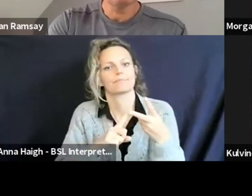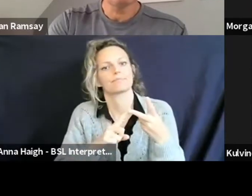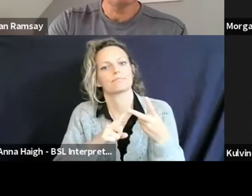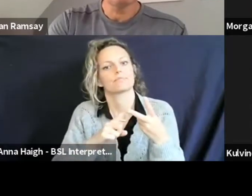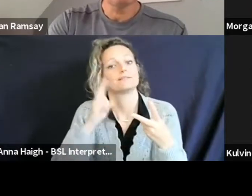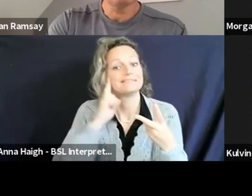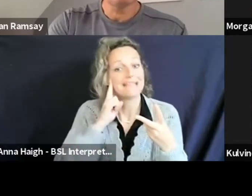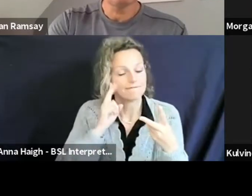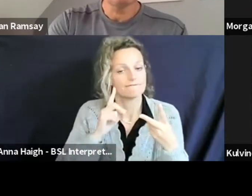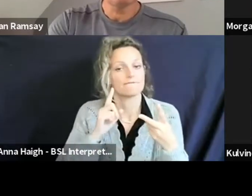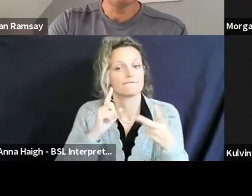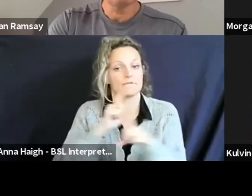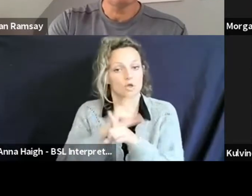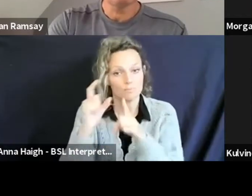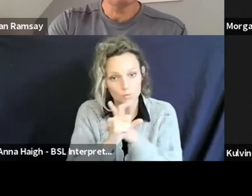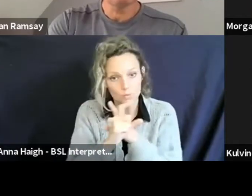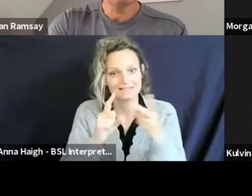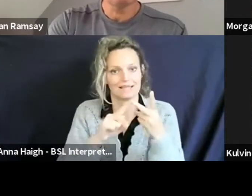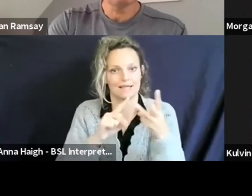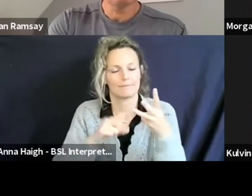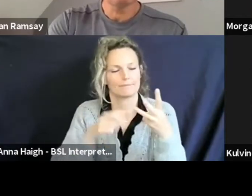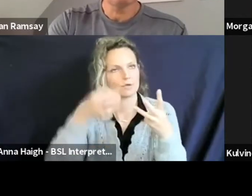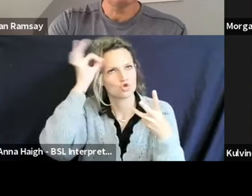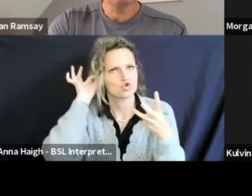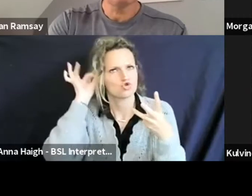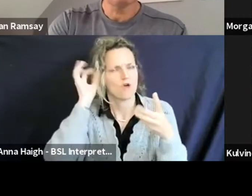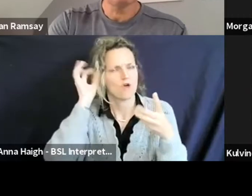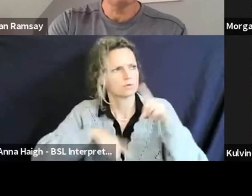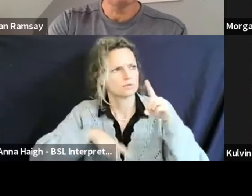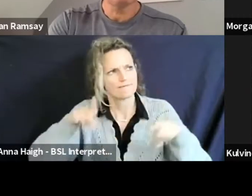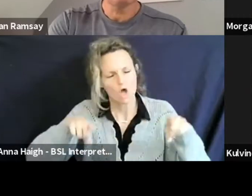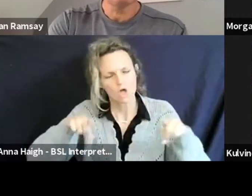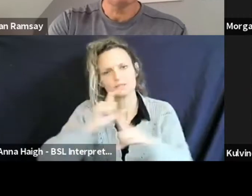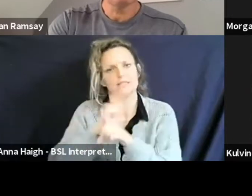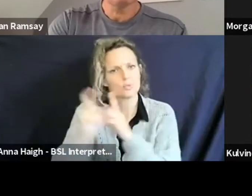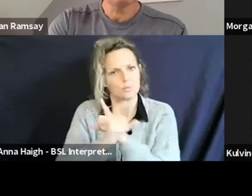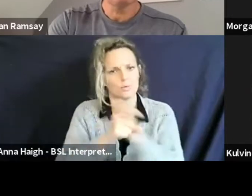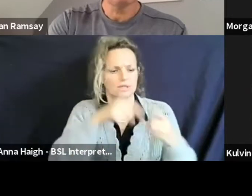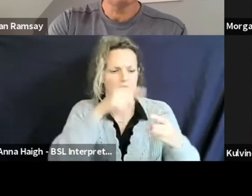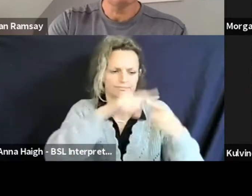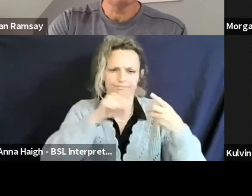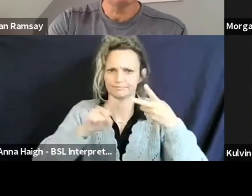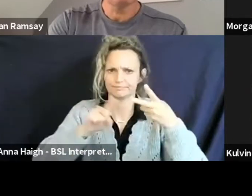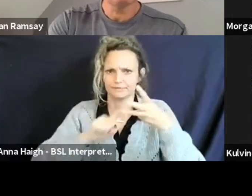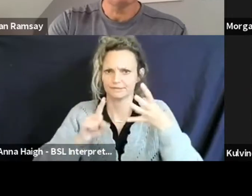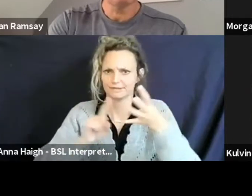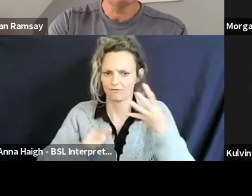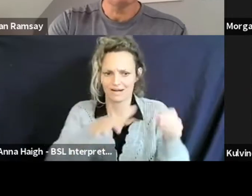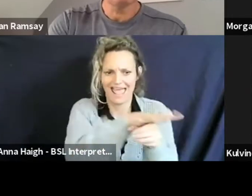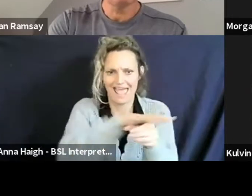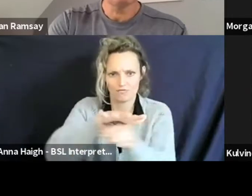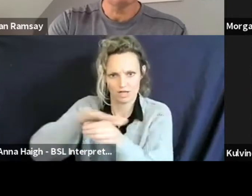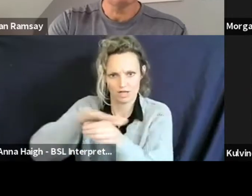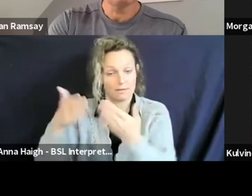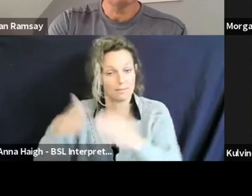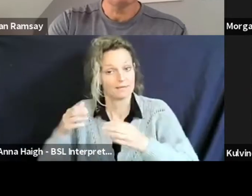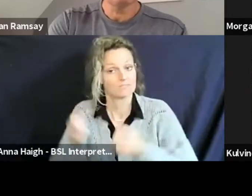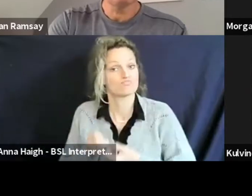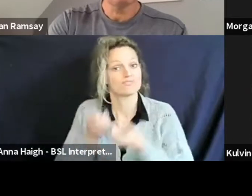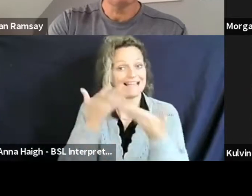A Dragon's Den event was held as an outcome of that, where ideas from four different sections from our sight communitied, our hearing impaired community, deaf community, neurodiversity, and I think there was